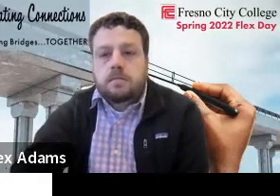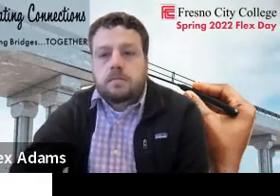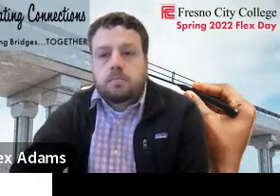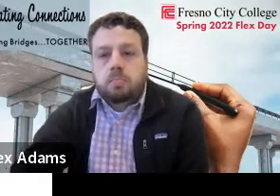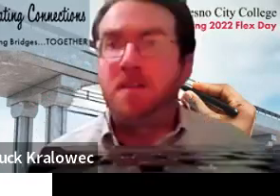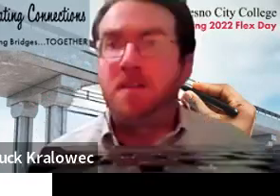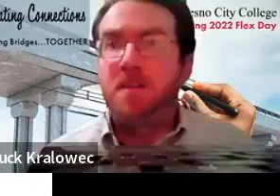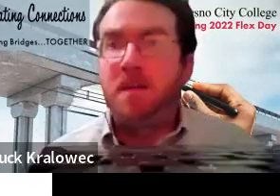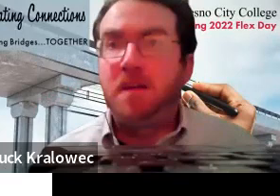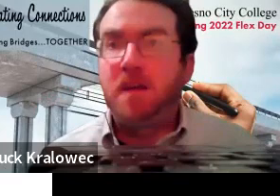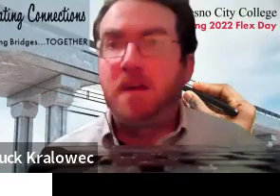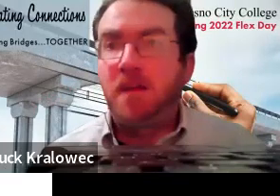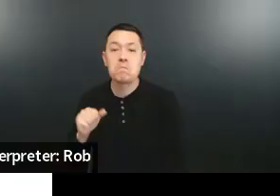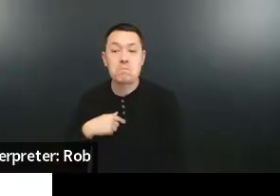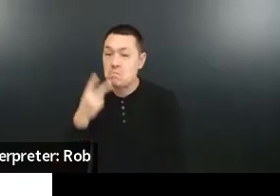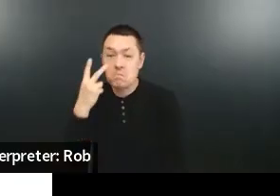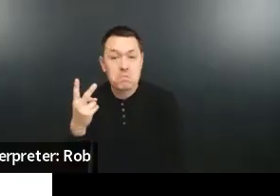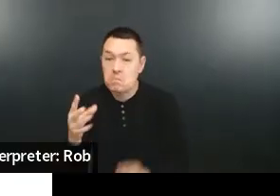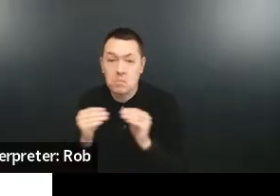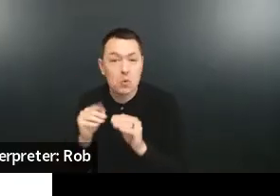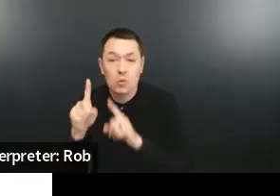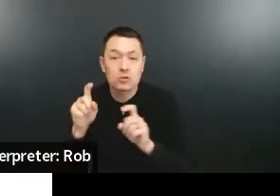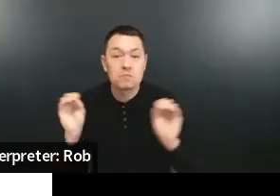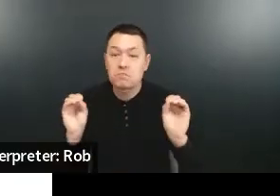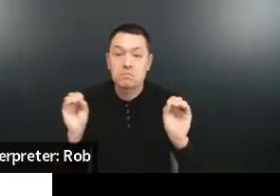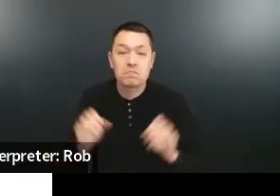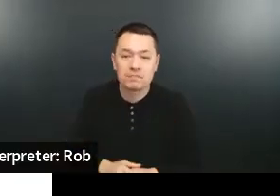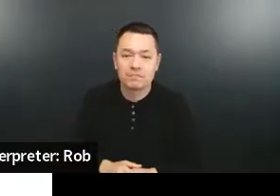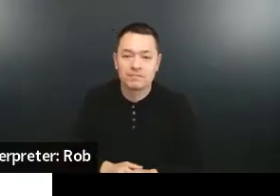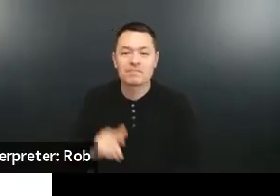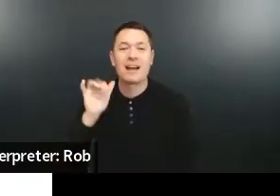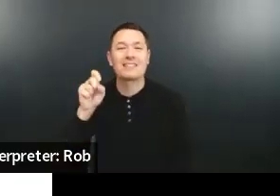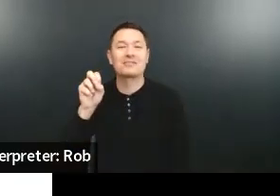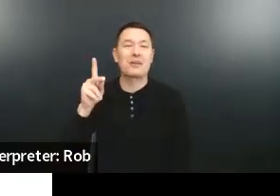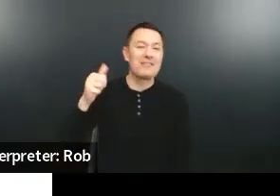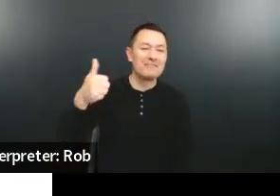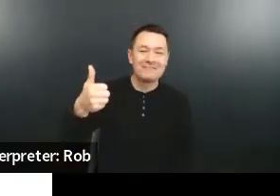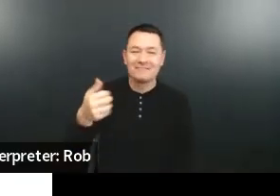Not seeing any, Alex. Sure. All right. We're almost done.